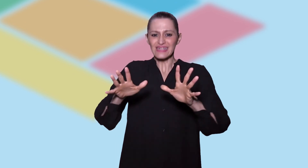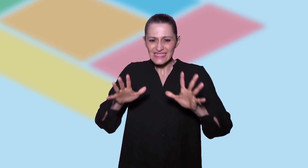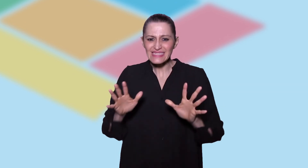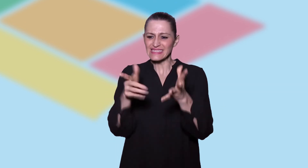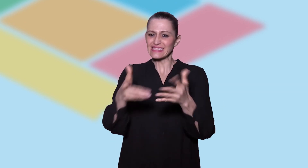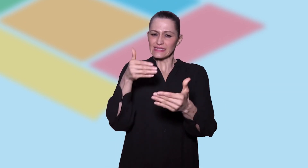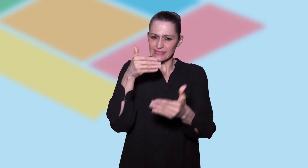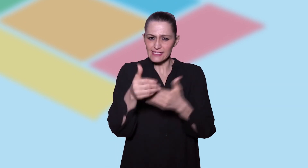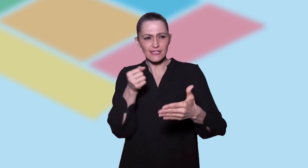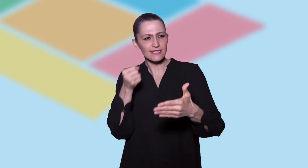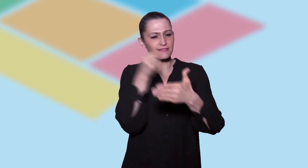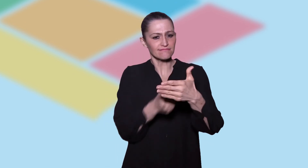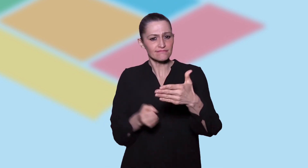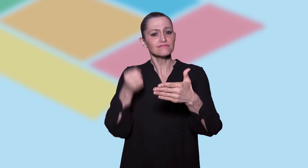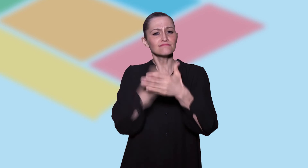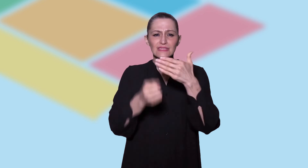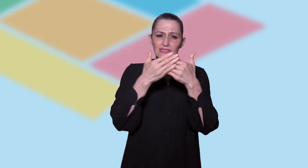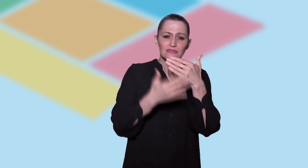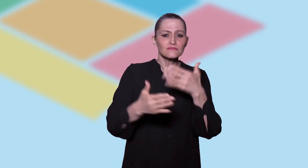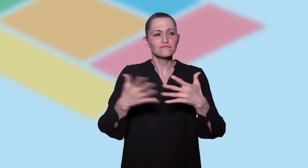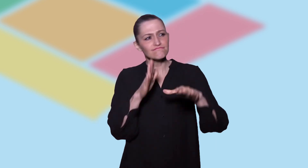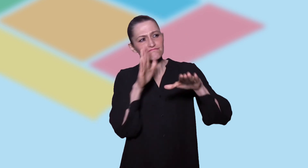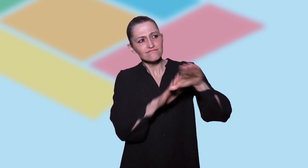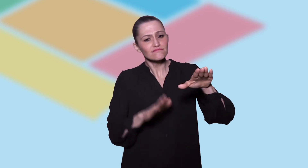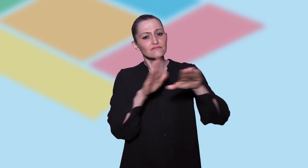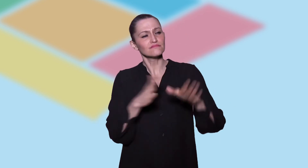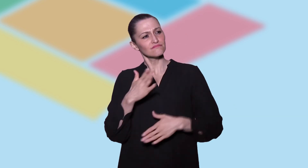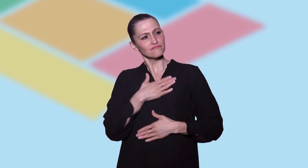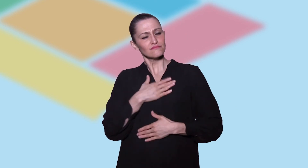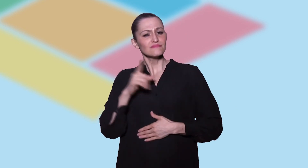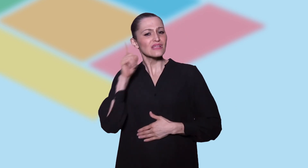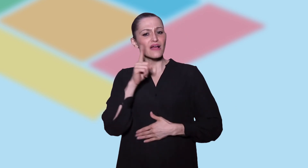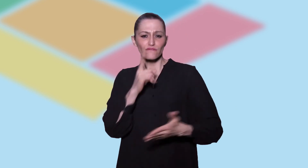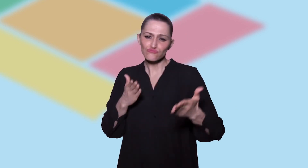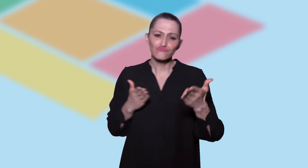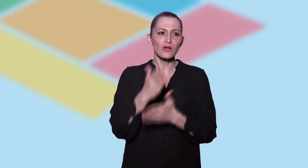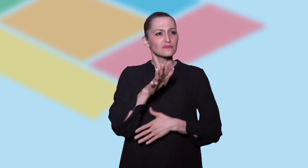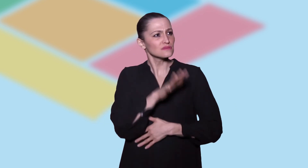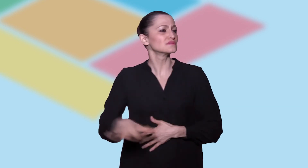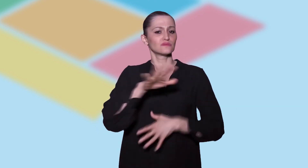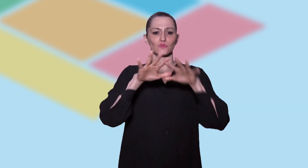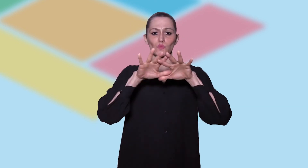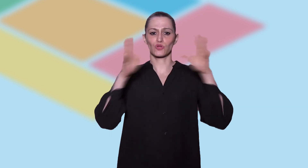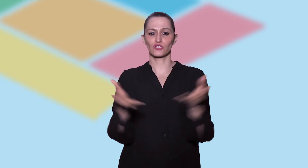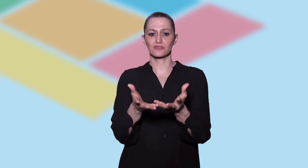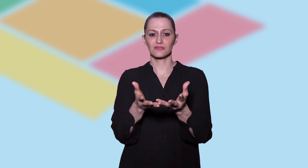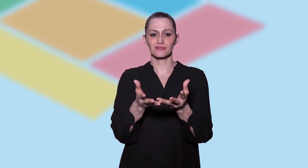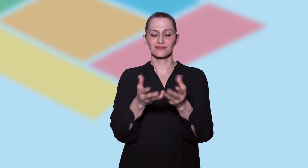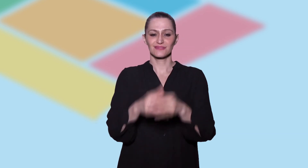carry the baton for Deaf Rights Everywhere!